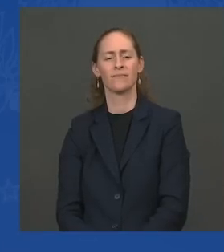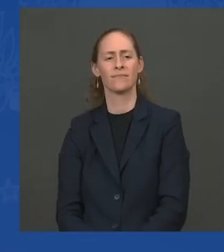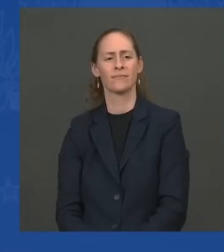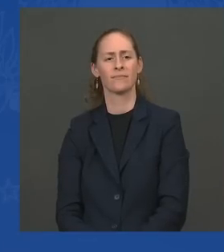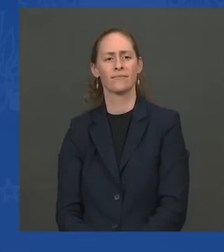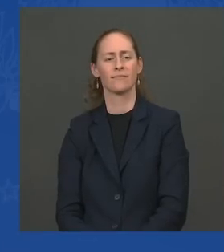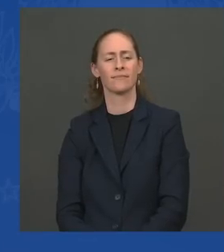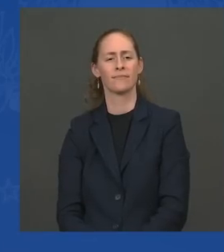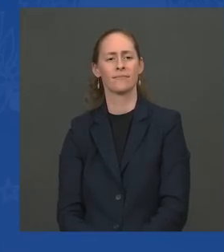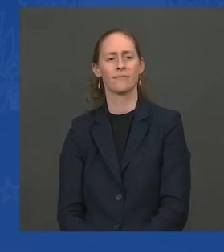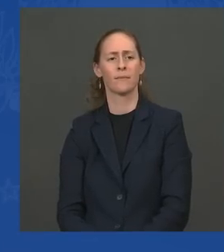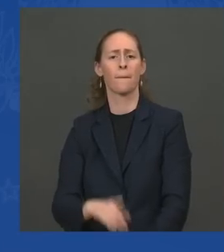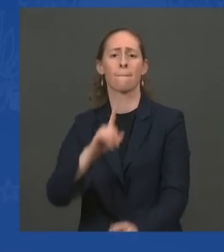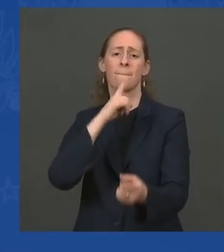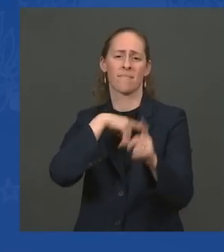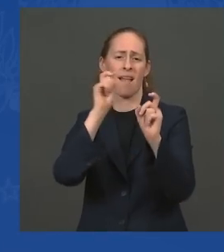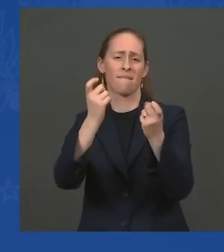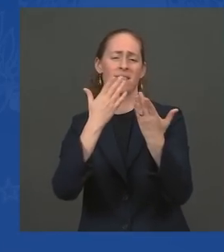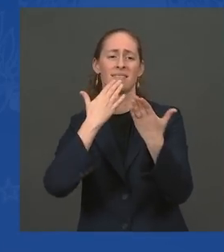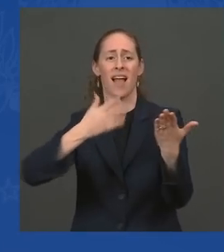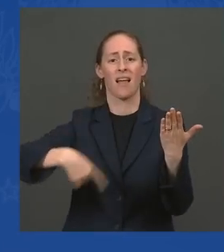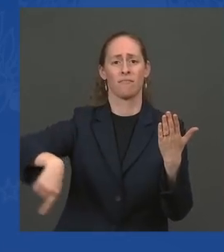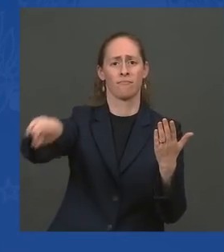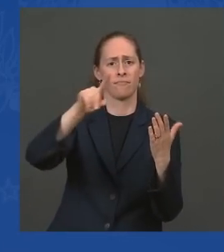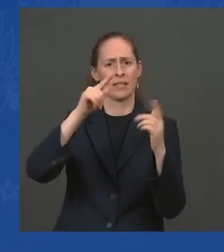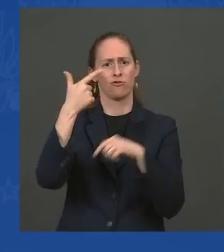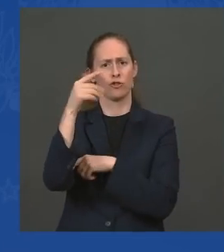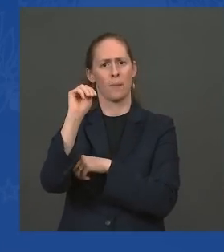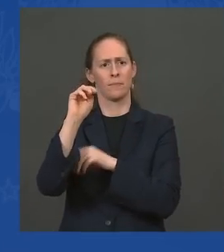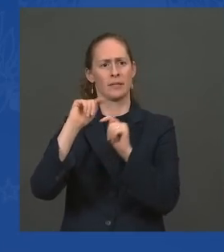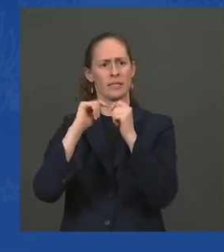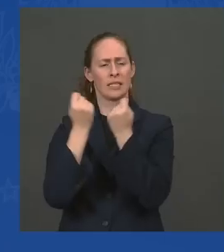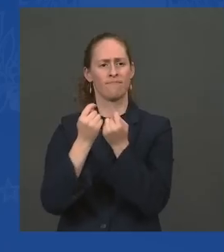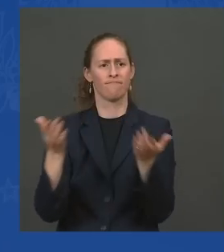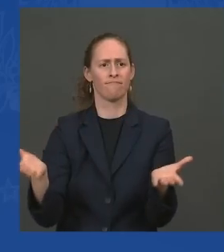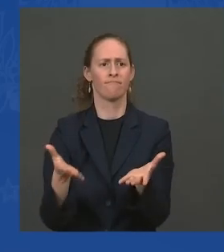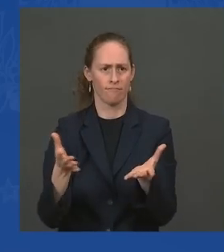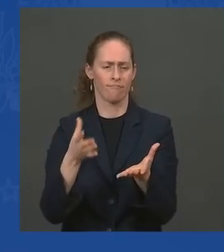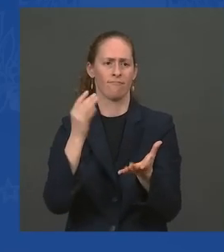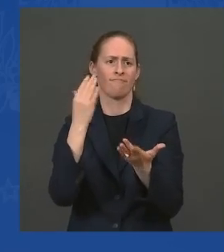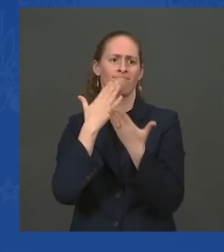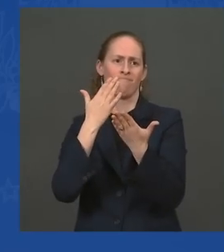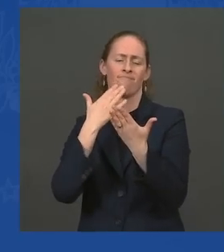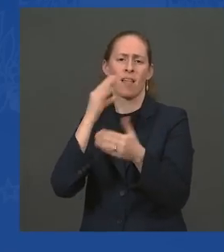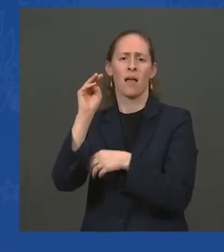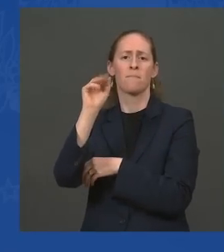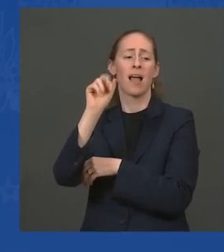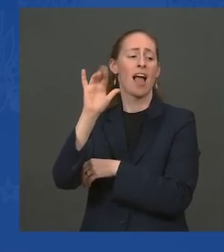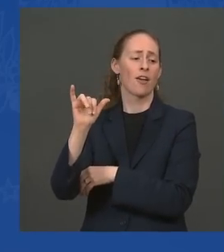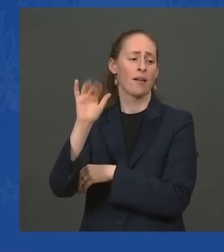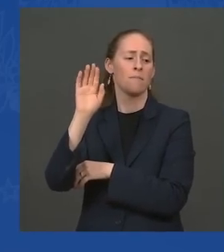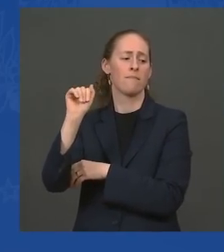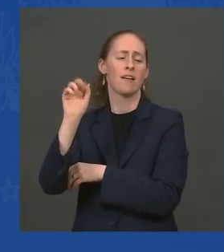and especially to your chairwoman, Mary Barra. Mary, you are a -- you're an incredible leader.